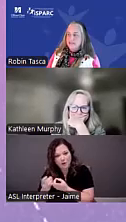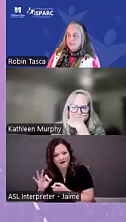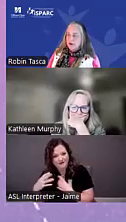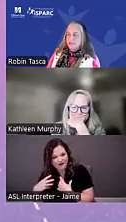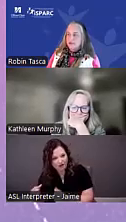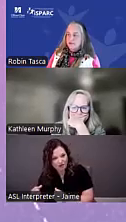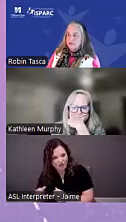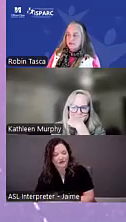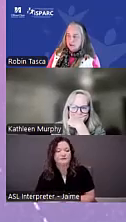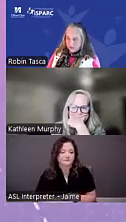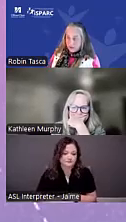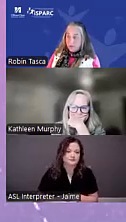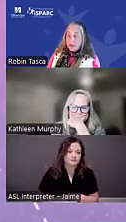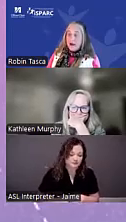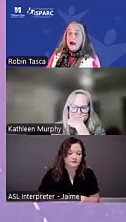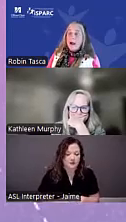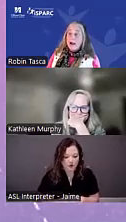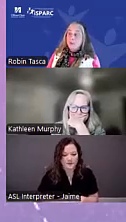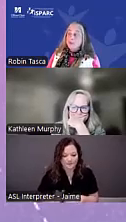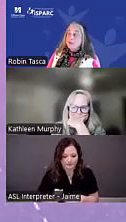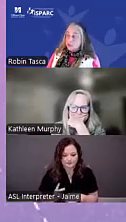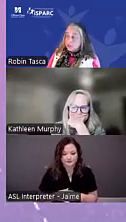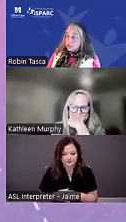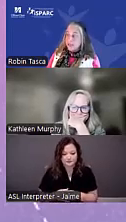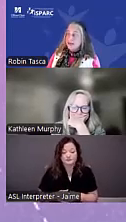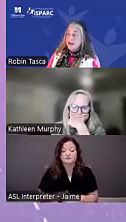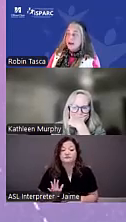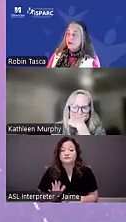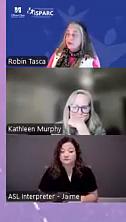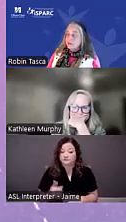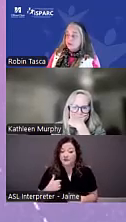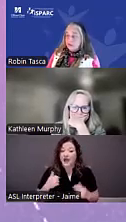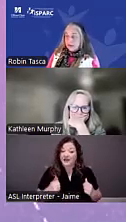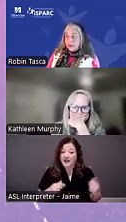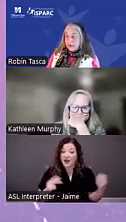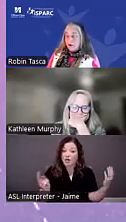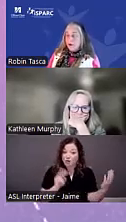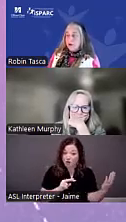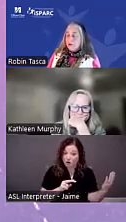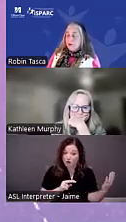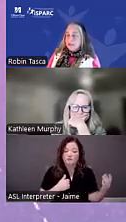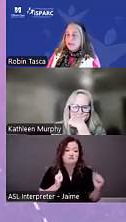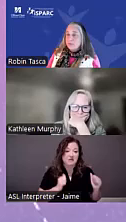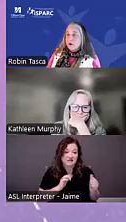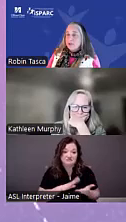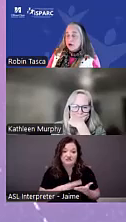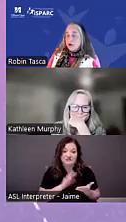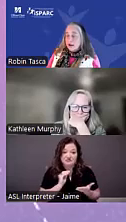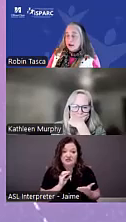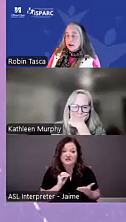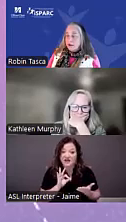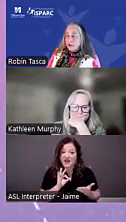State Department of Health. I will look and I will find out. Really, you want to try--